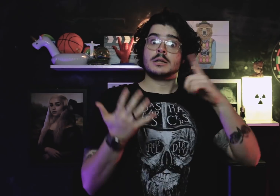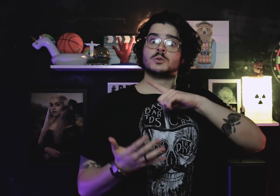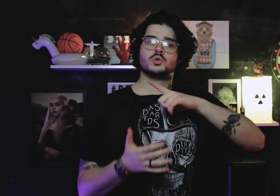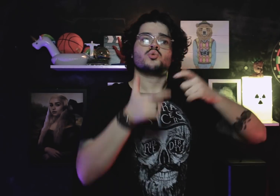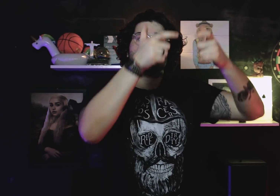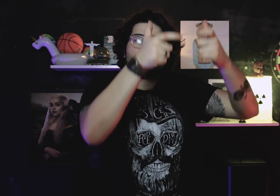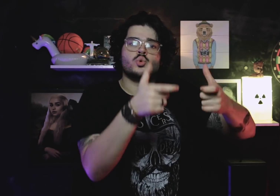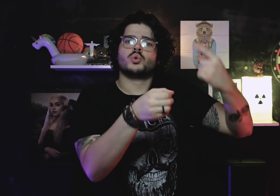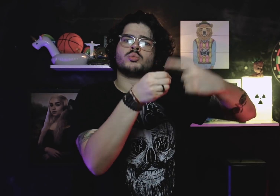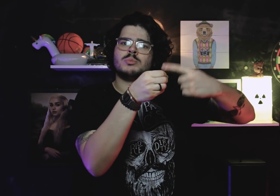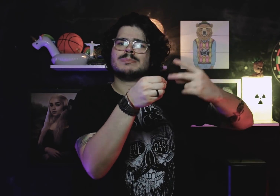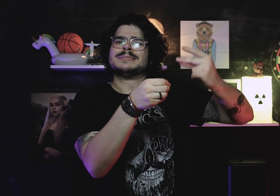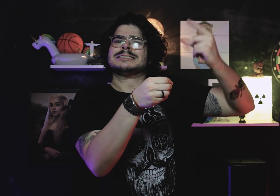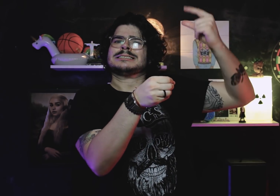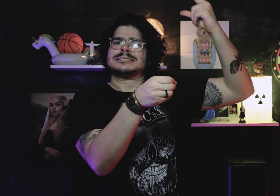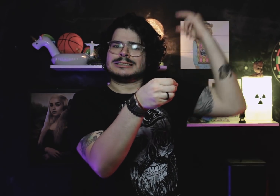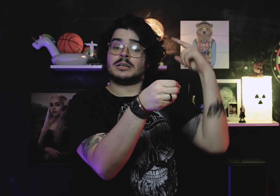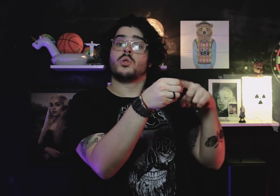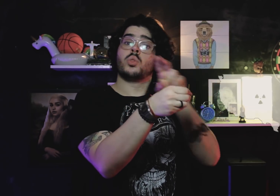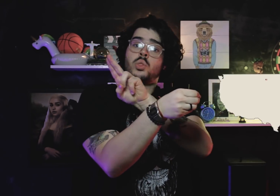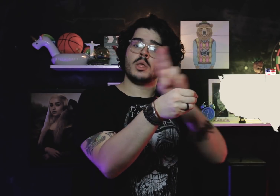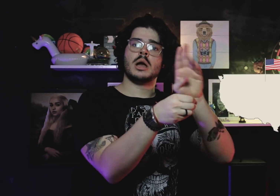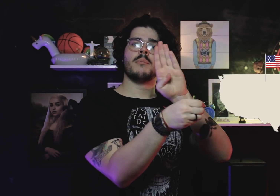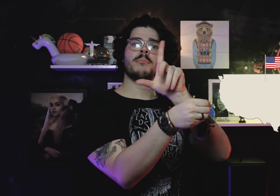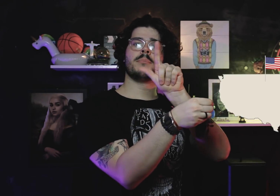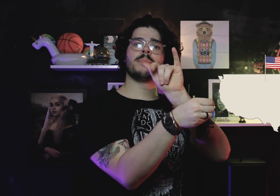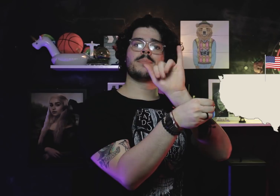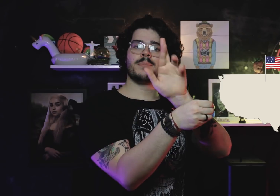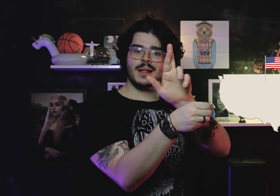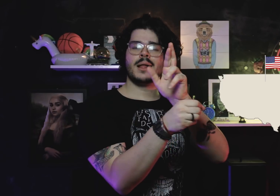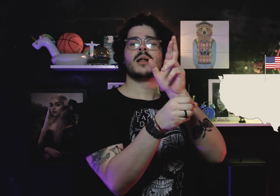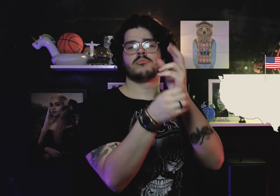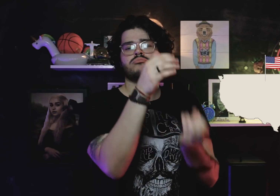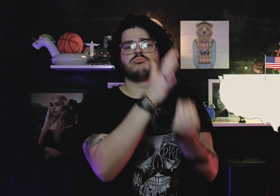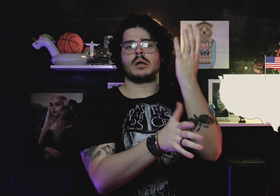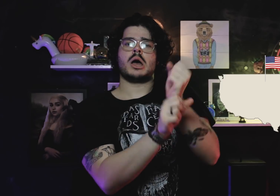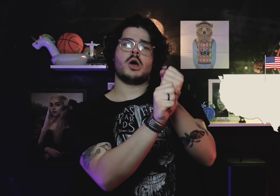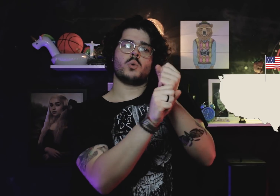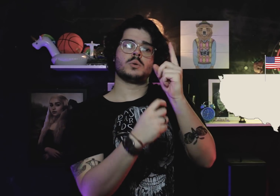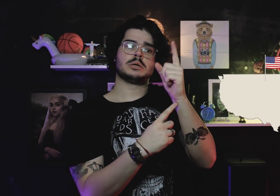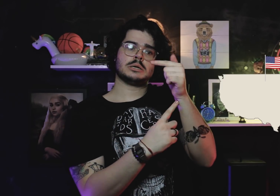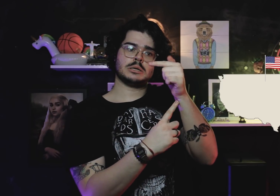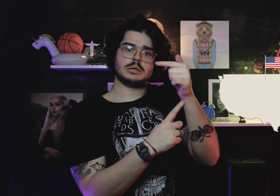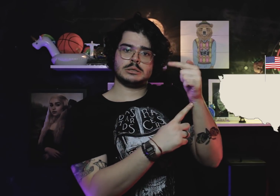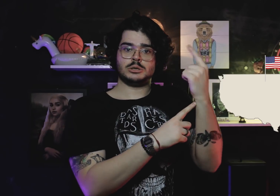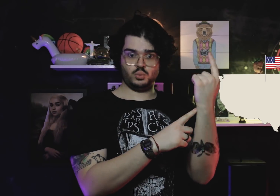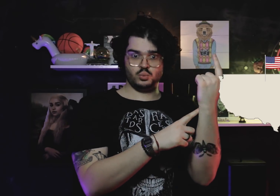There was a small village called Blair, very old, founded in 1771.